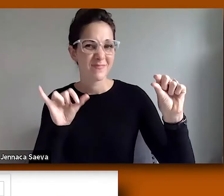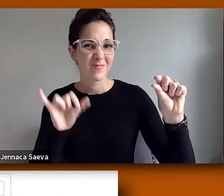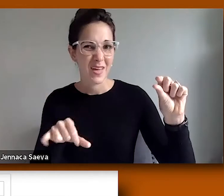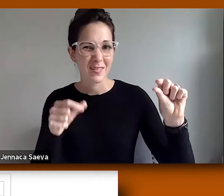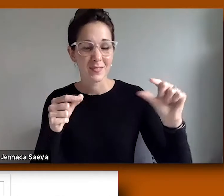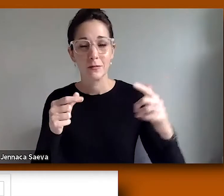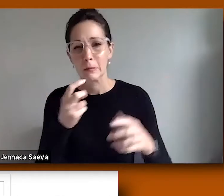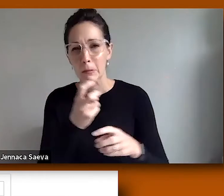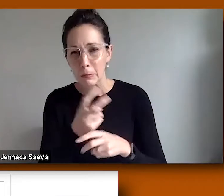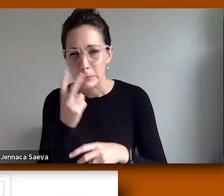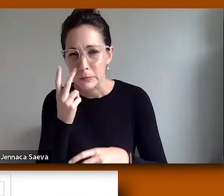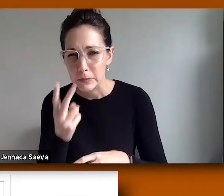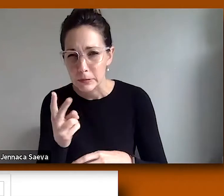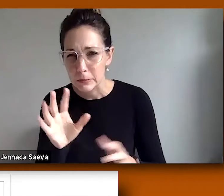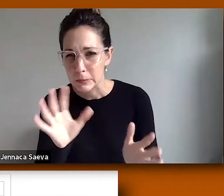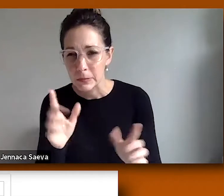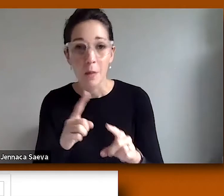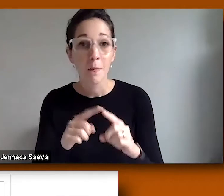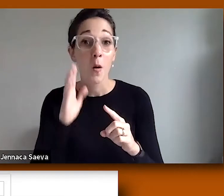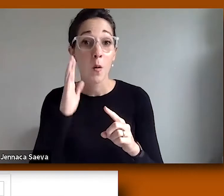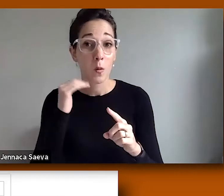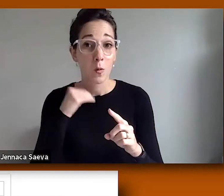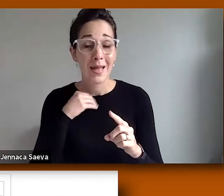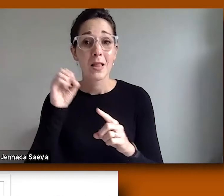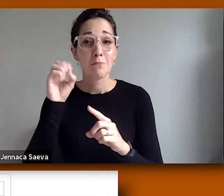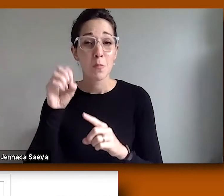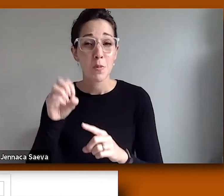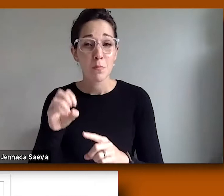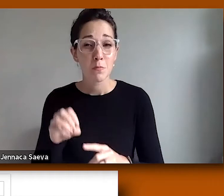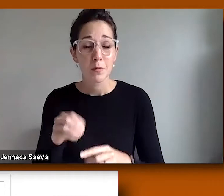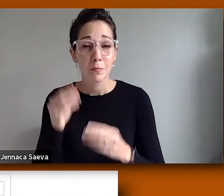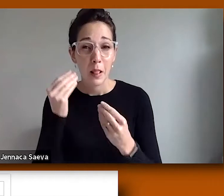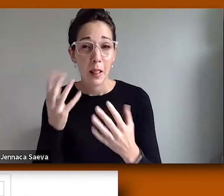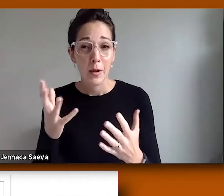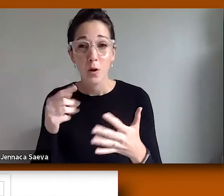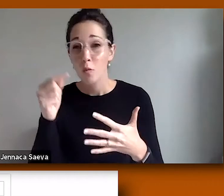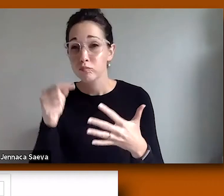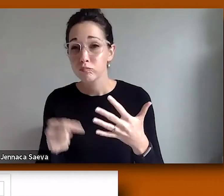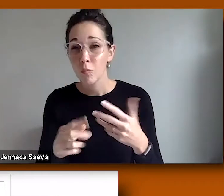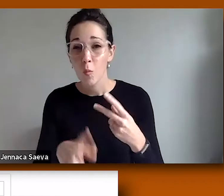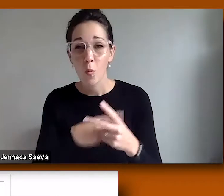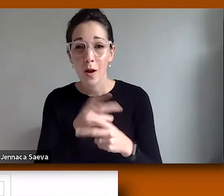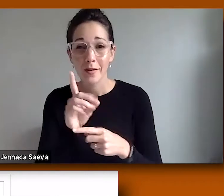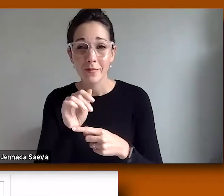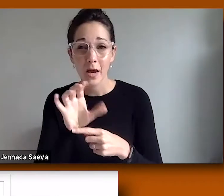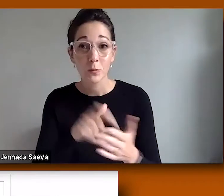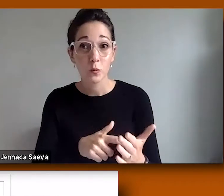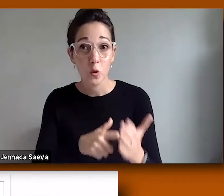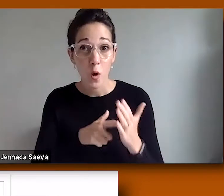but this will list out all the documents that are required by the subaward institution.